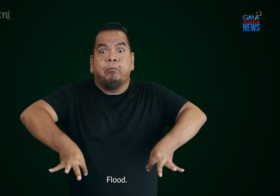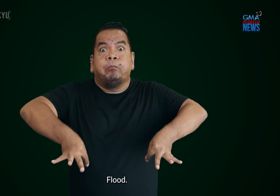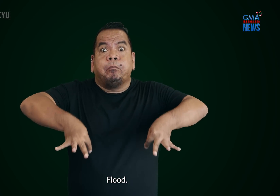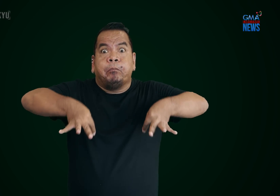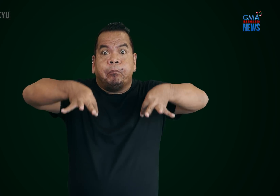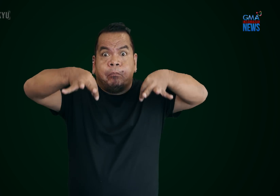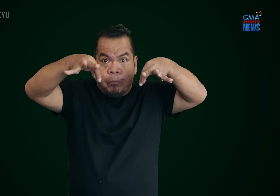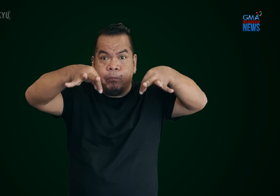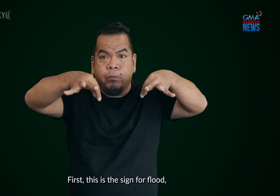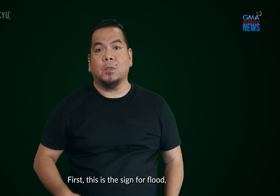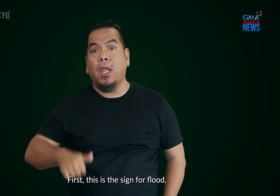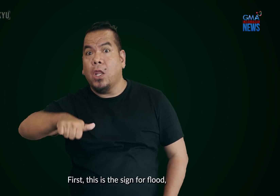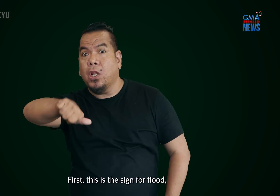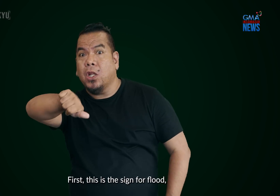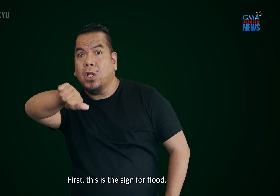strong wind.